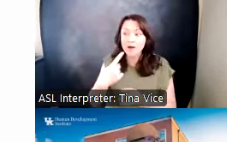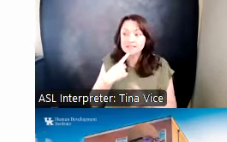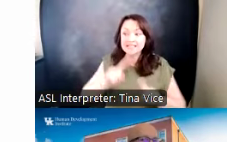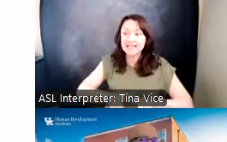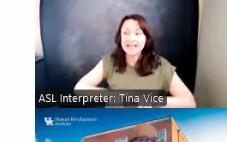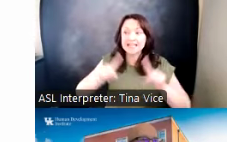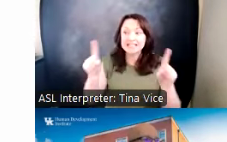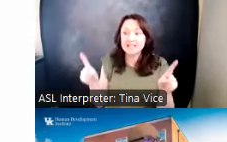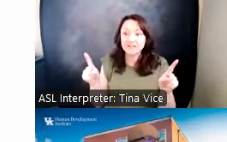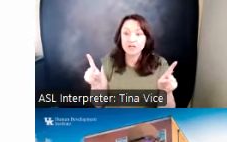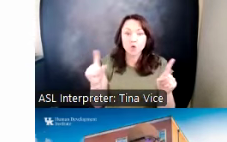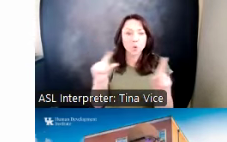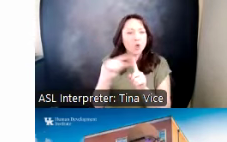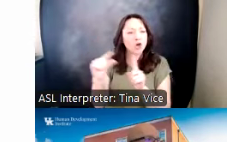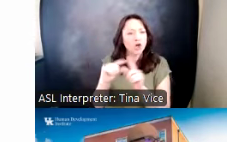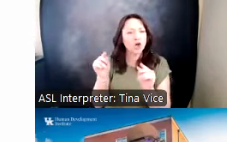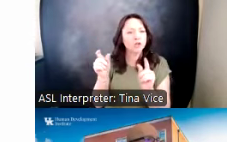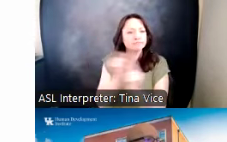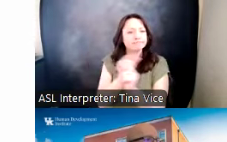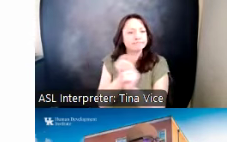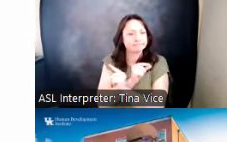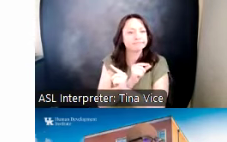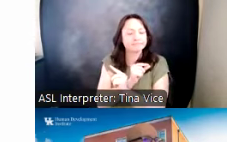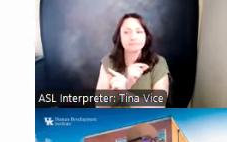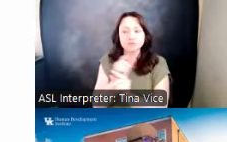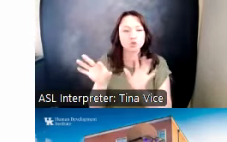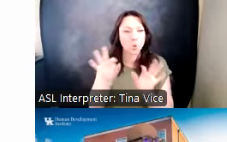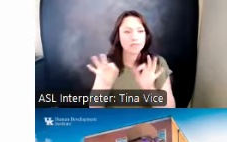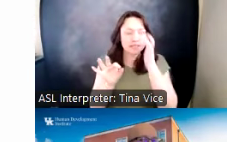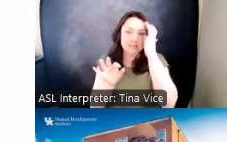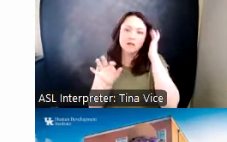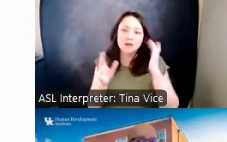wording, I guess. Yeah. And um but they're also just doing the same thing